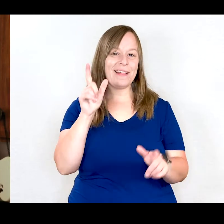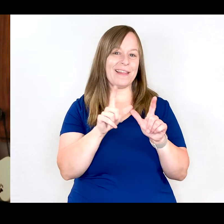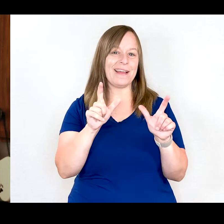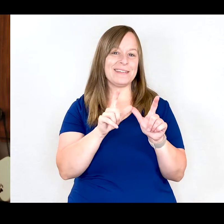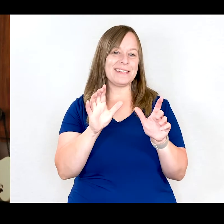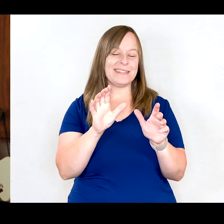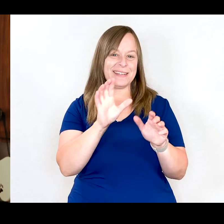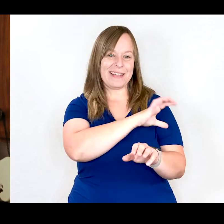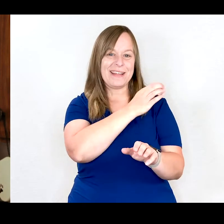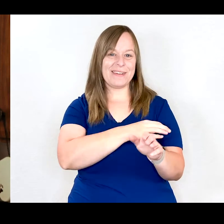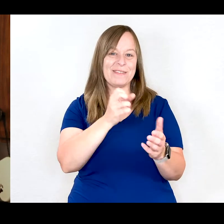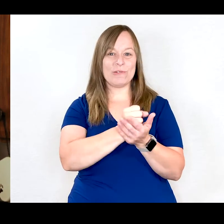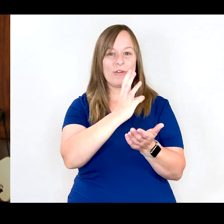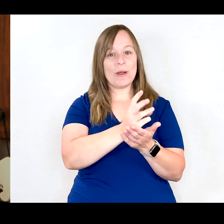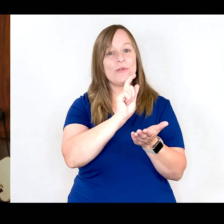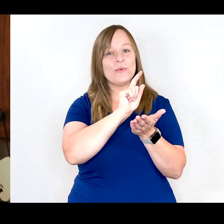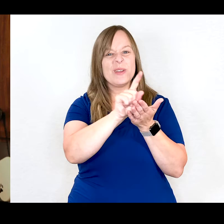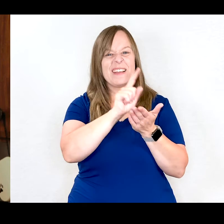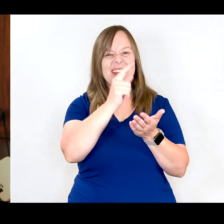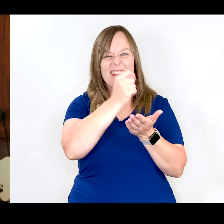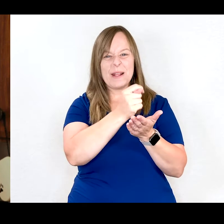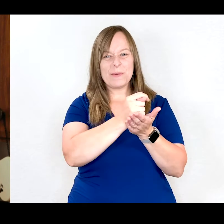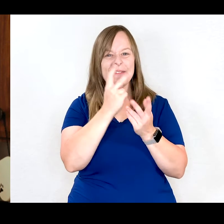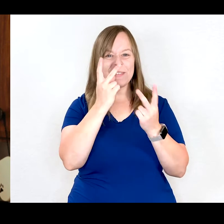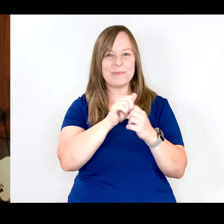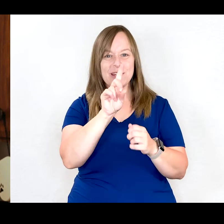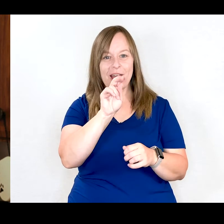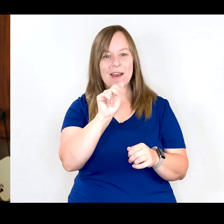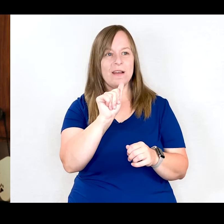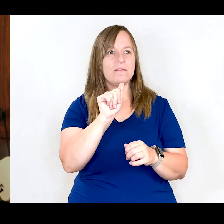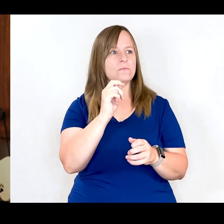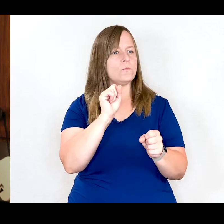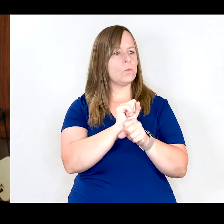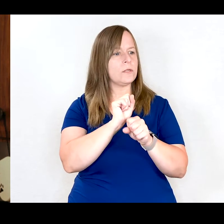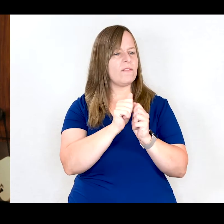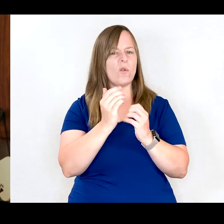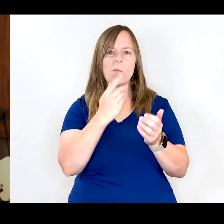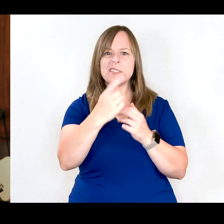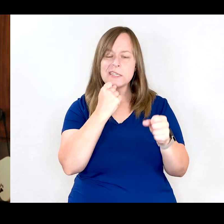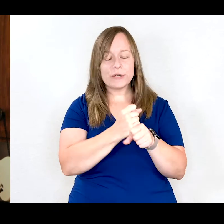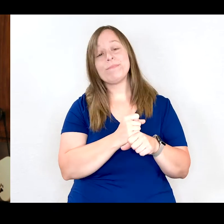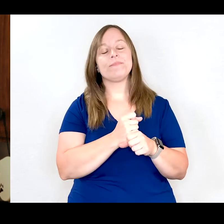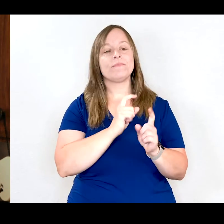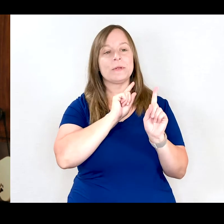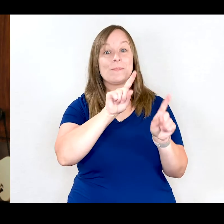I'm a licensed clinical social worker and I do a weekly therapeutic visits with Donna and we've been working together for almost a year.